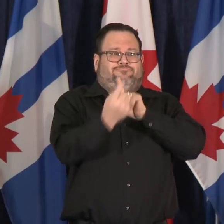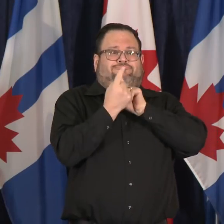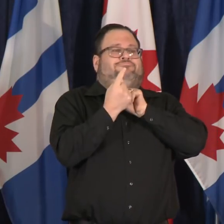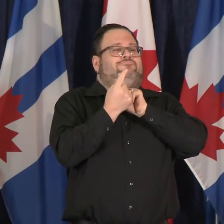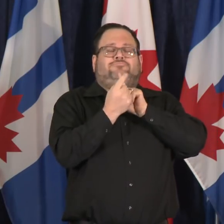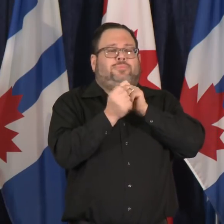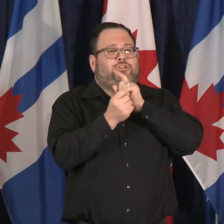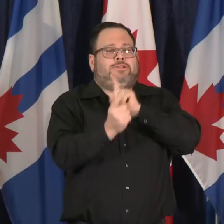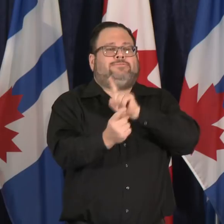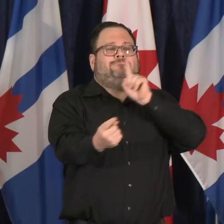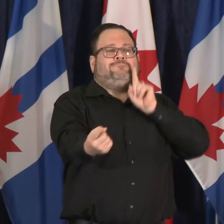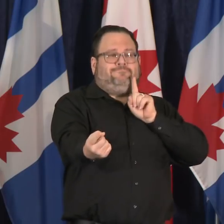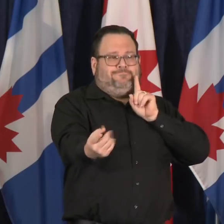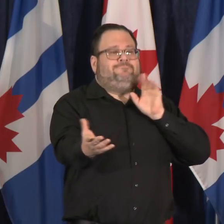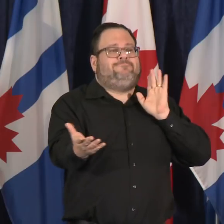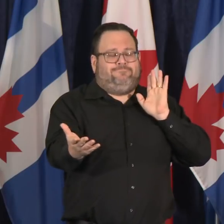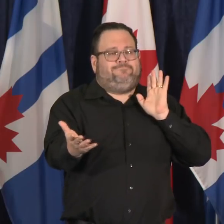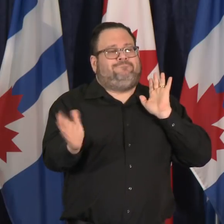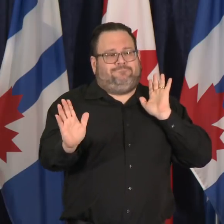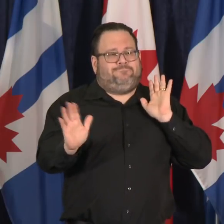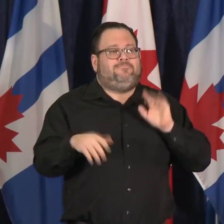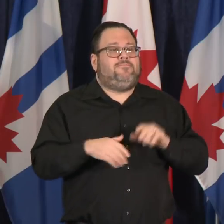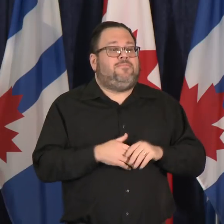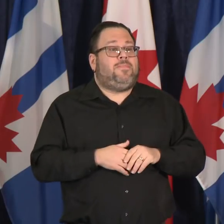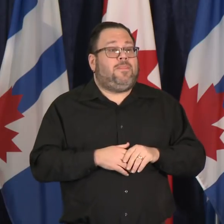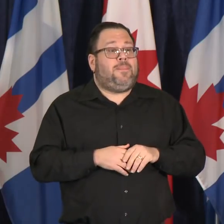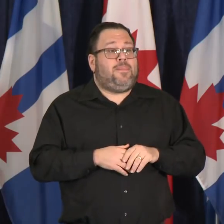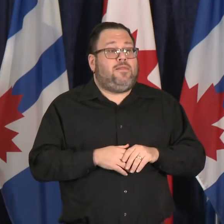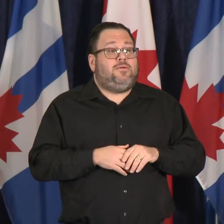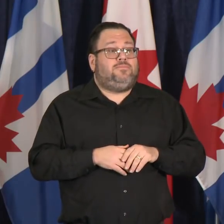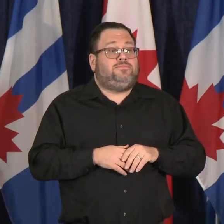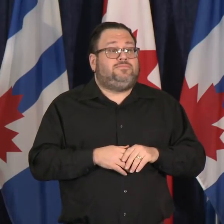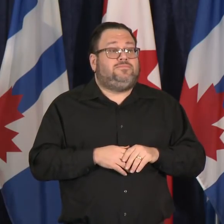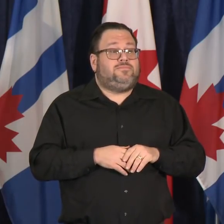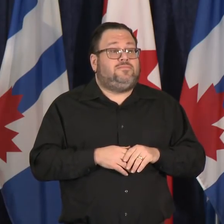but I thought it important for your viewers and readers to have that context